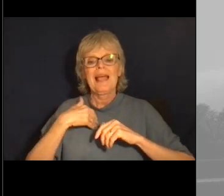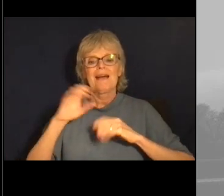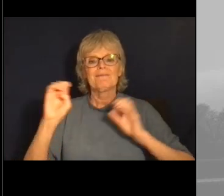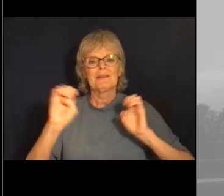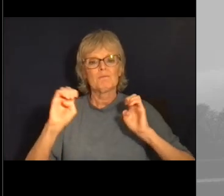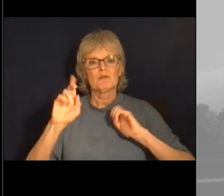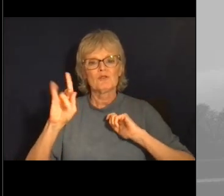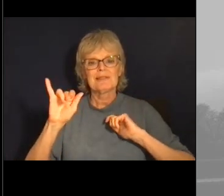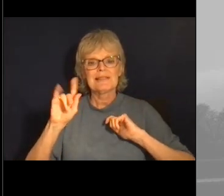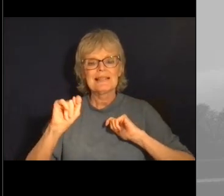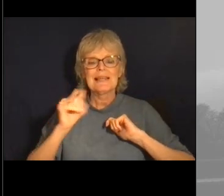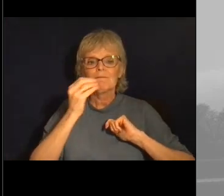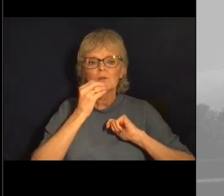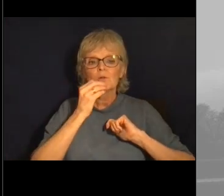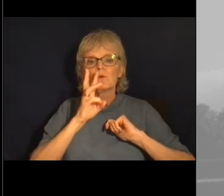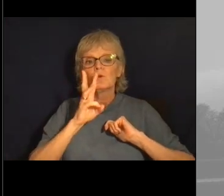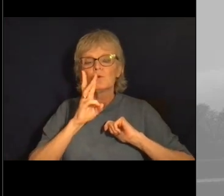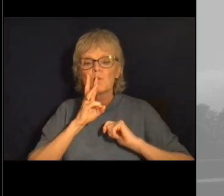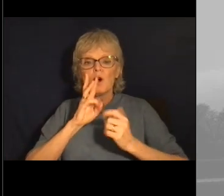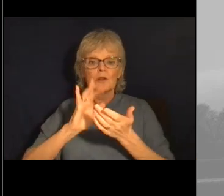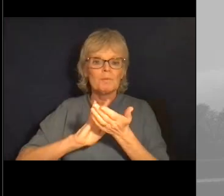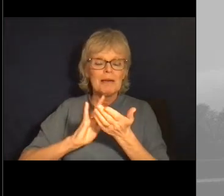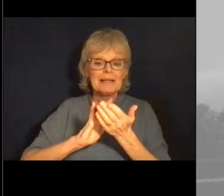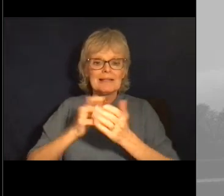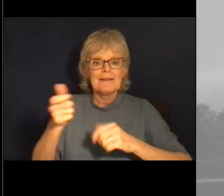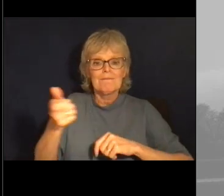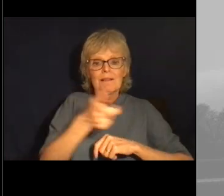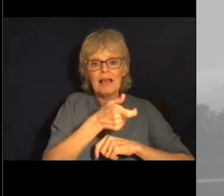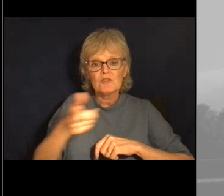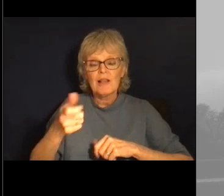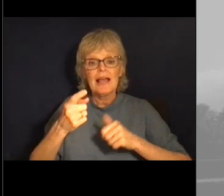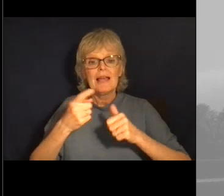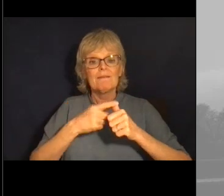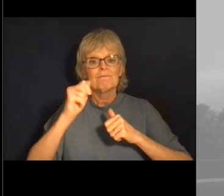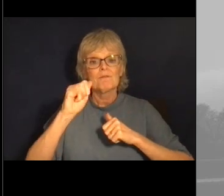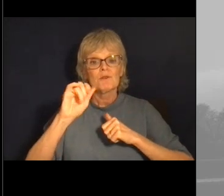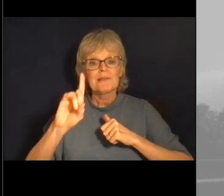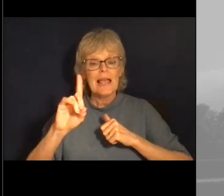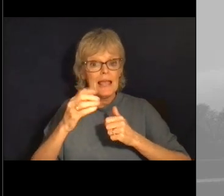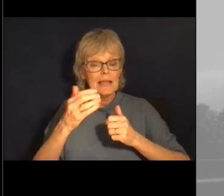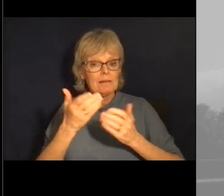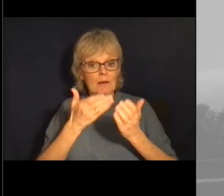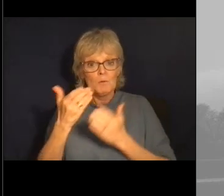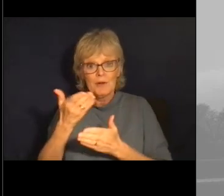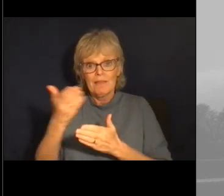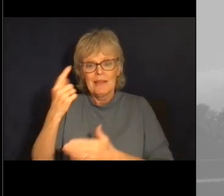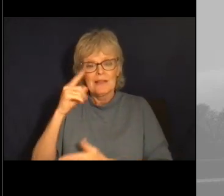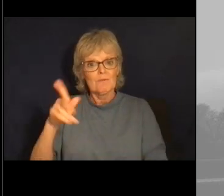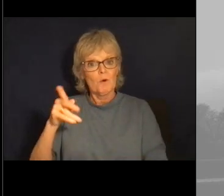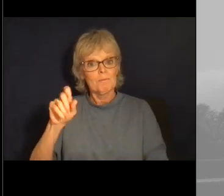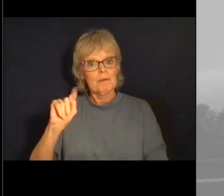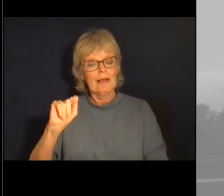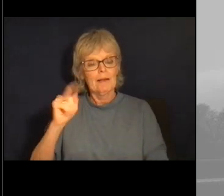you know, food, water, medicine, flashlights, first aid. Take stuff for your pets. A lot of people forget that their pets need food